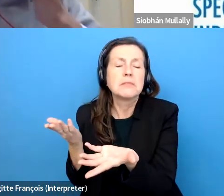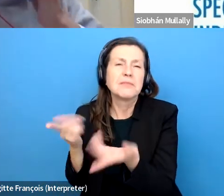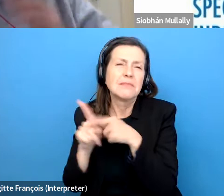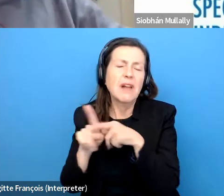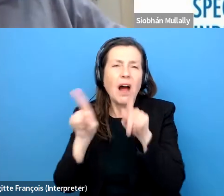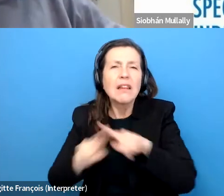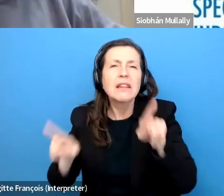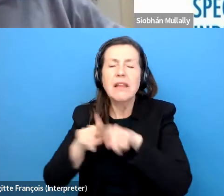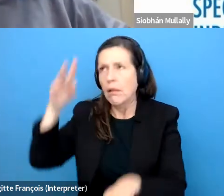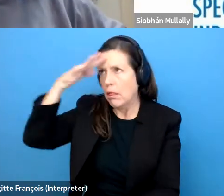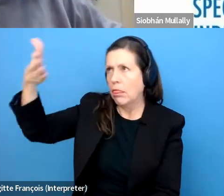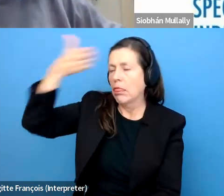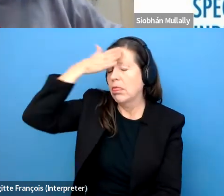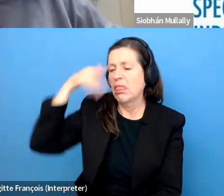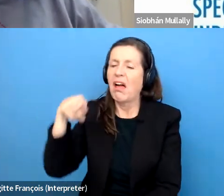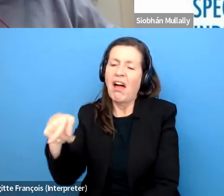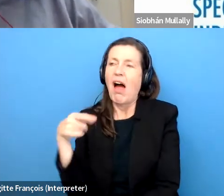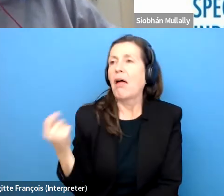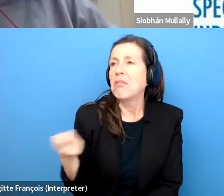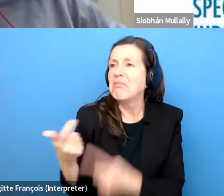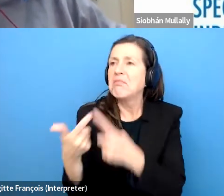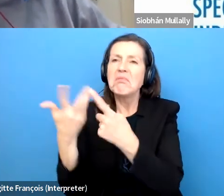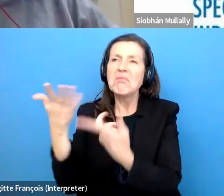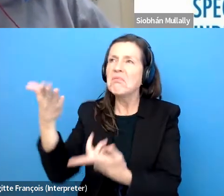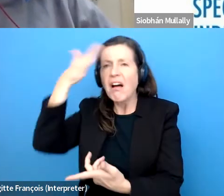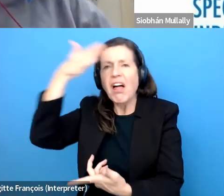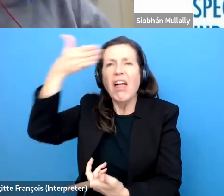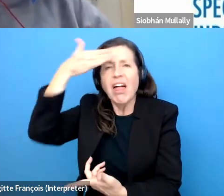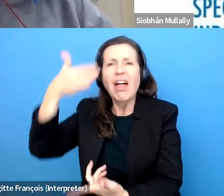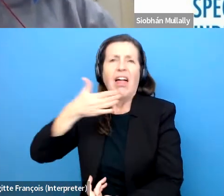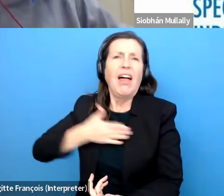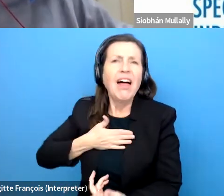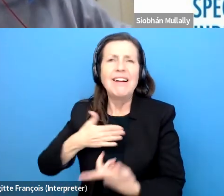or degrading procedures in courts or legal investigations